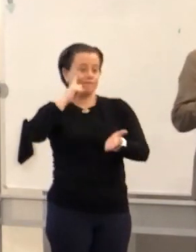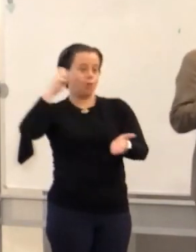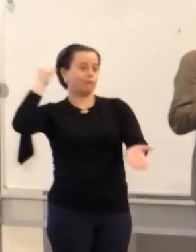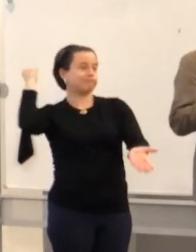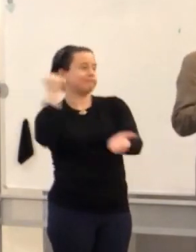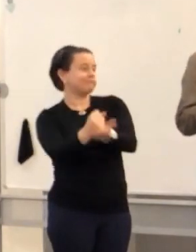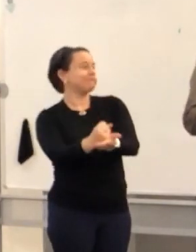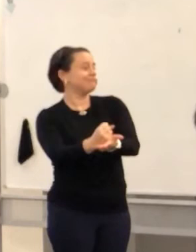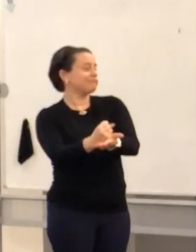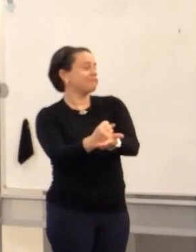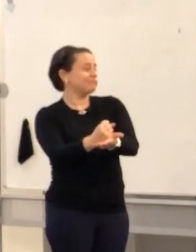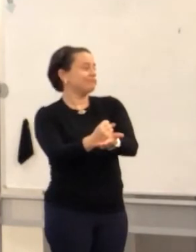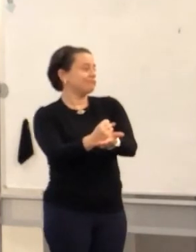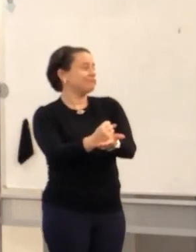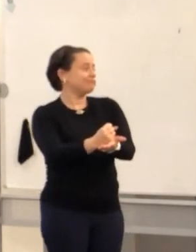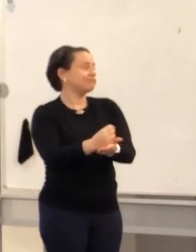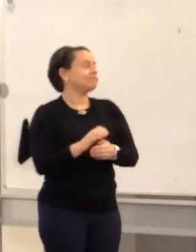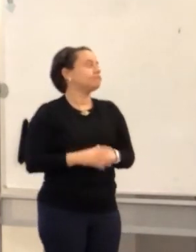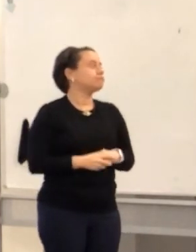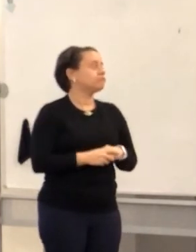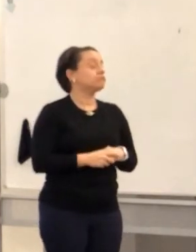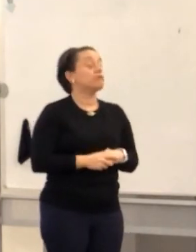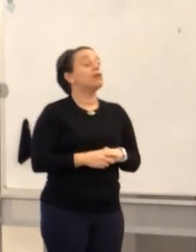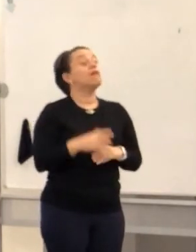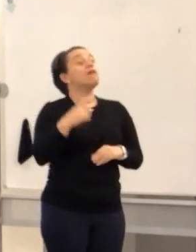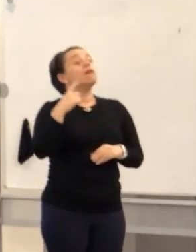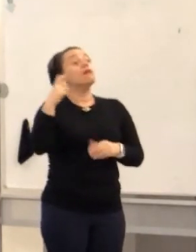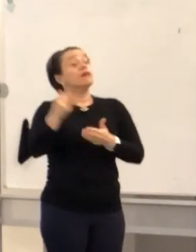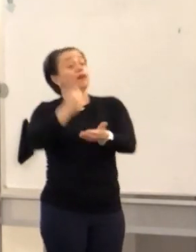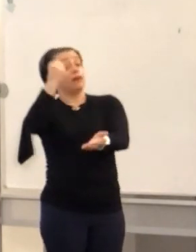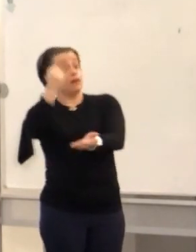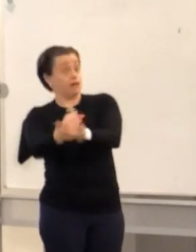The reason you would seek design patent rather than